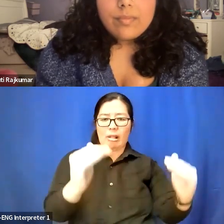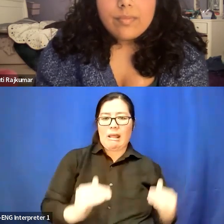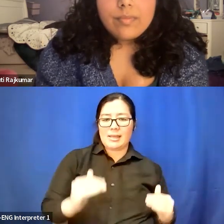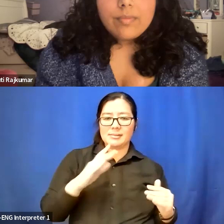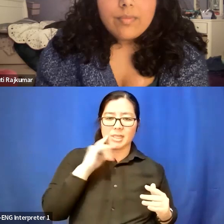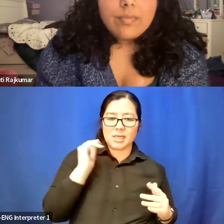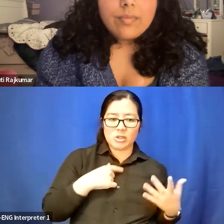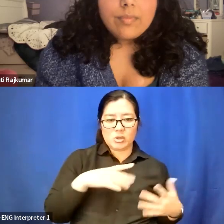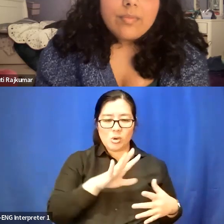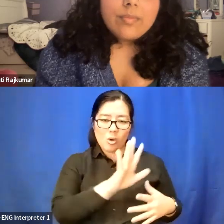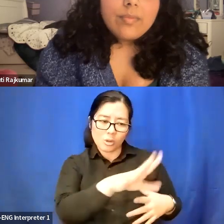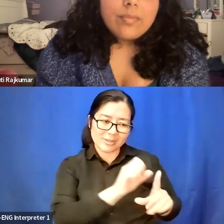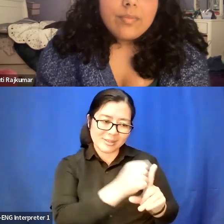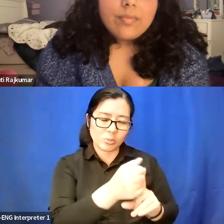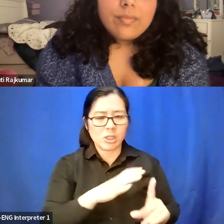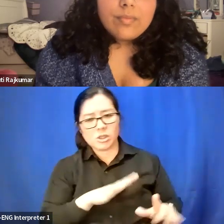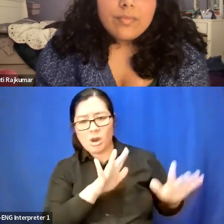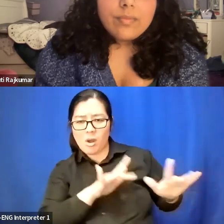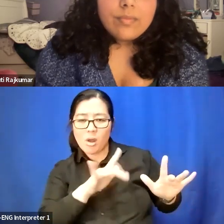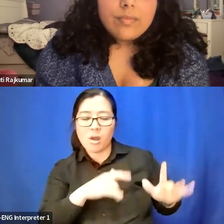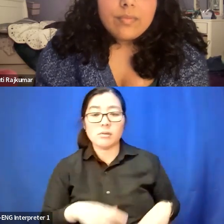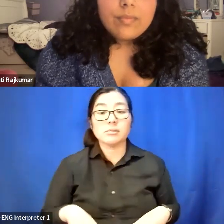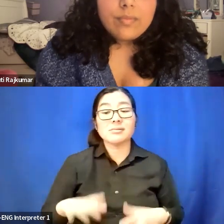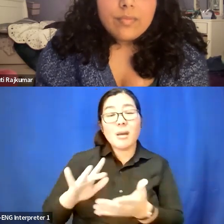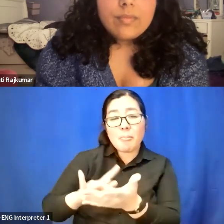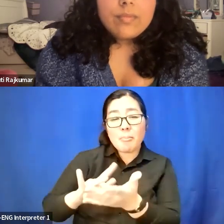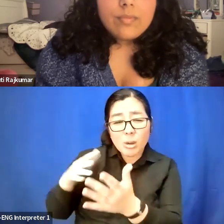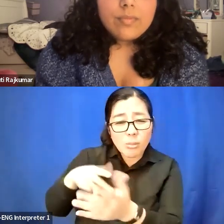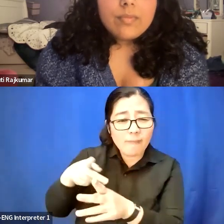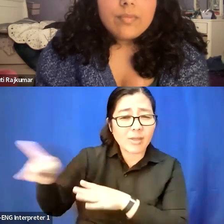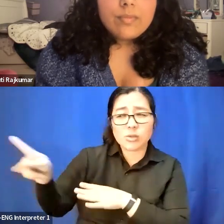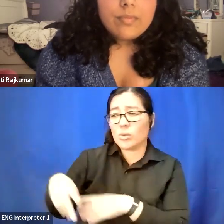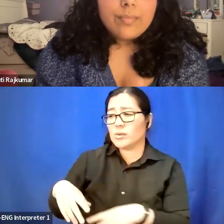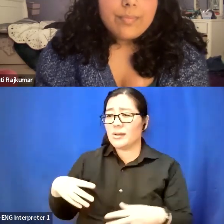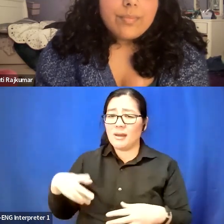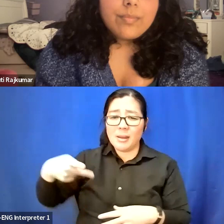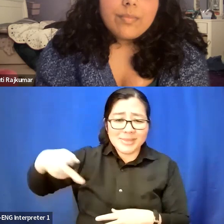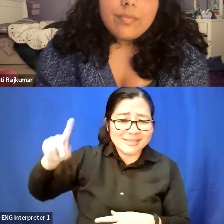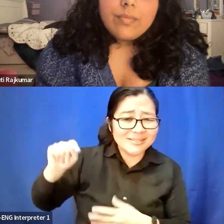like medical professionals and doctors and physical therapists would so often suggest like